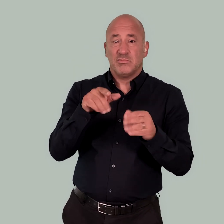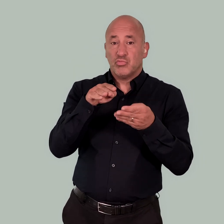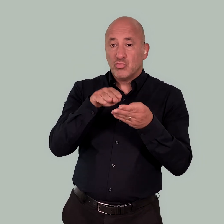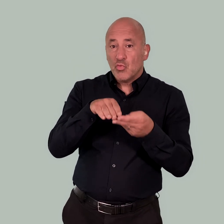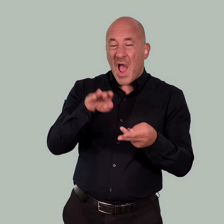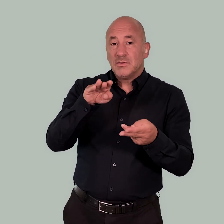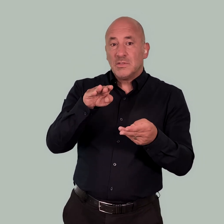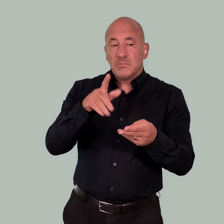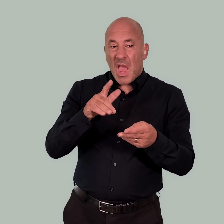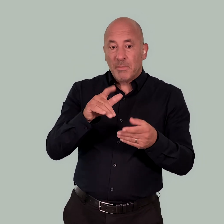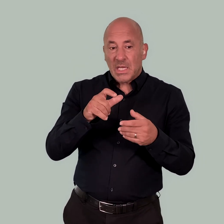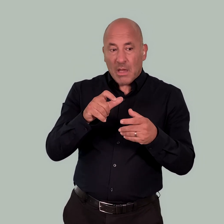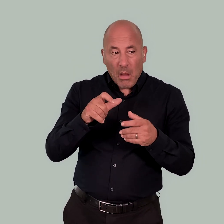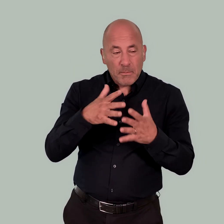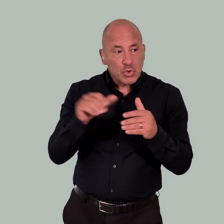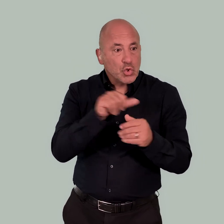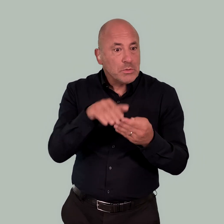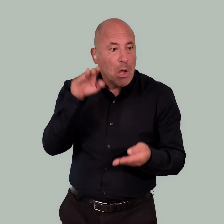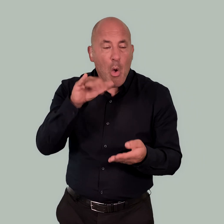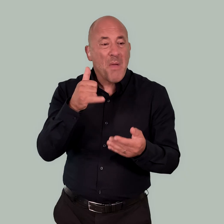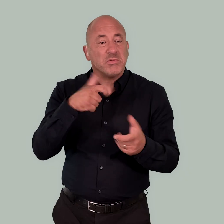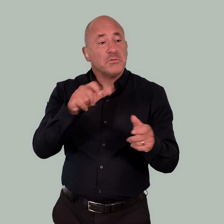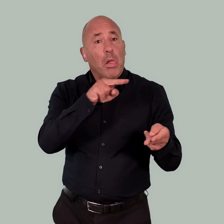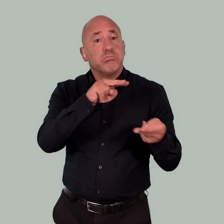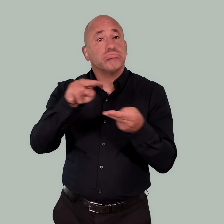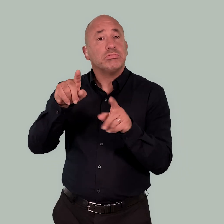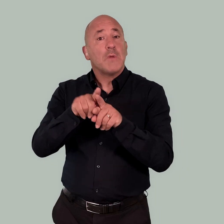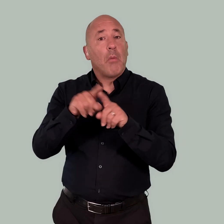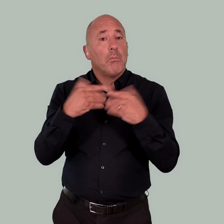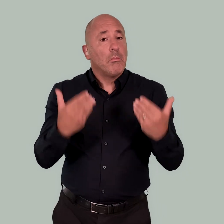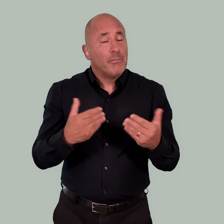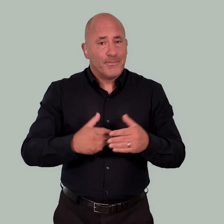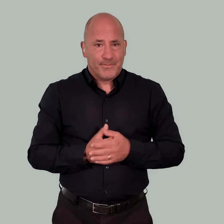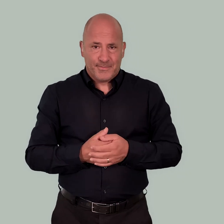though the trend may not be affected.